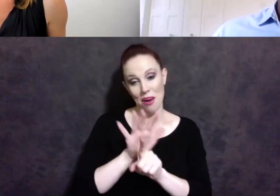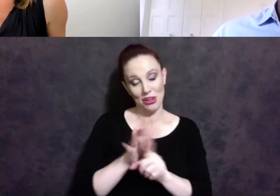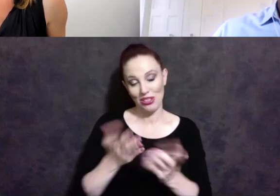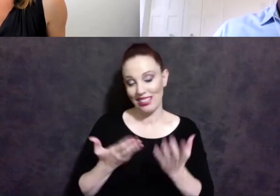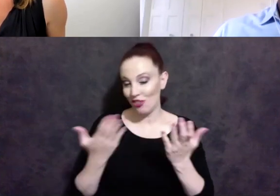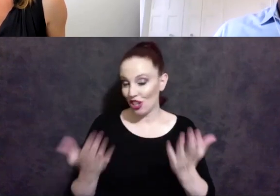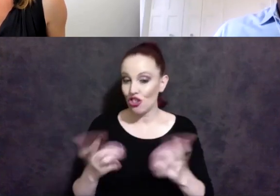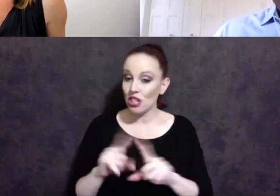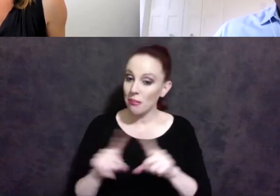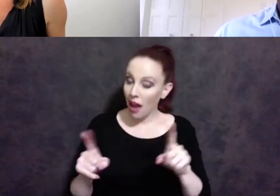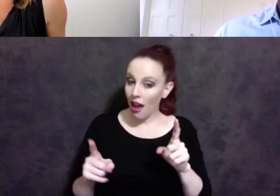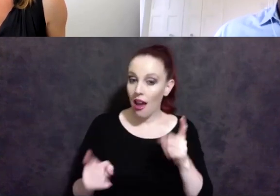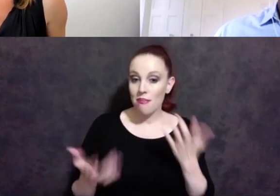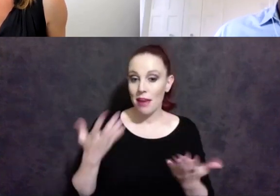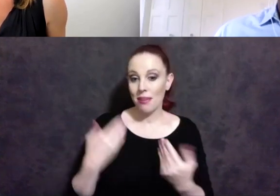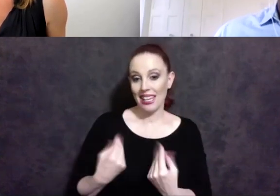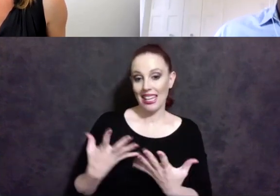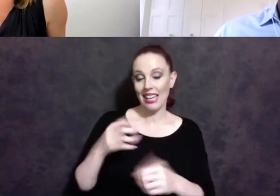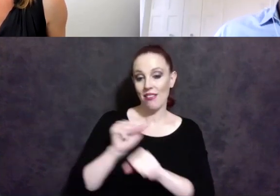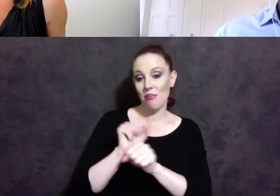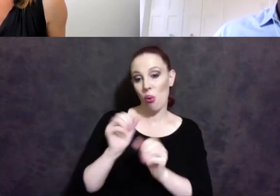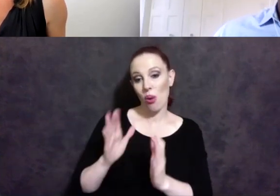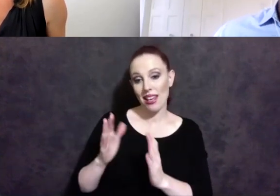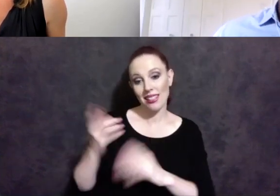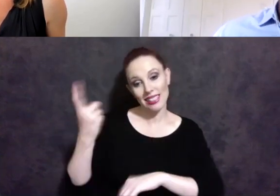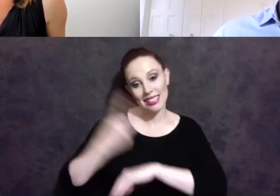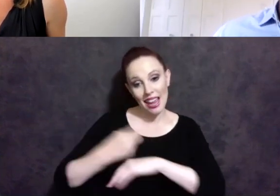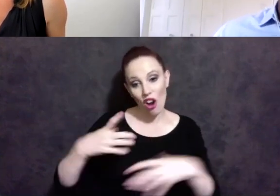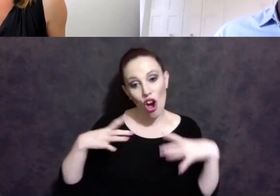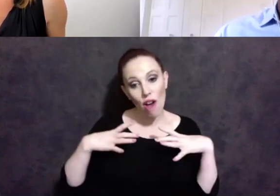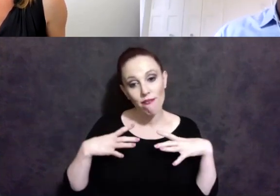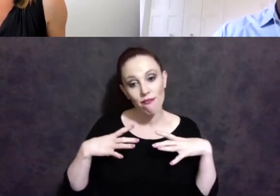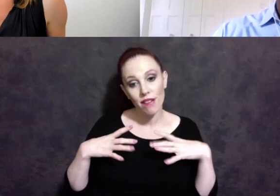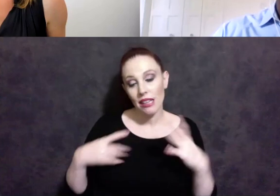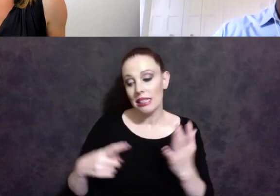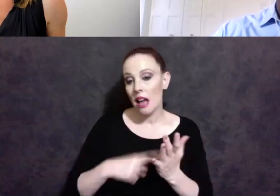maybe give your employees a day off sometime that week after they have gone through this